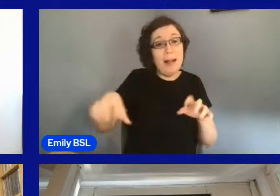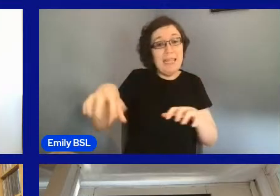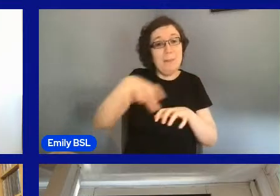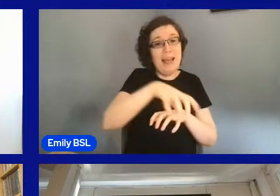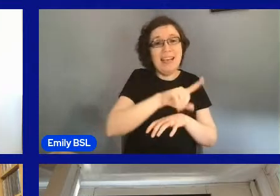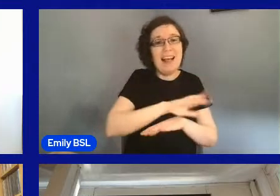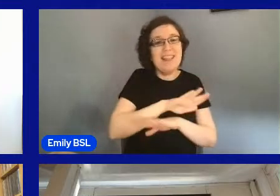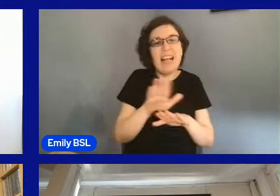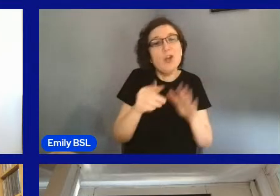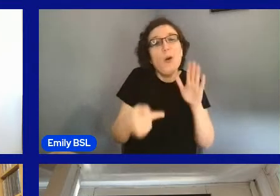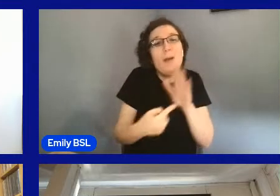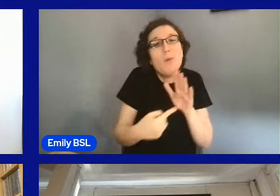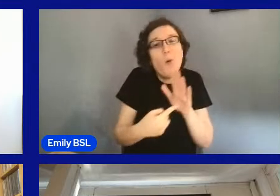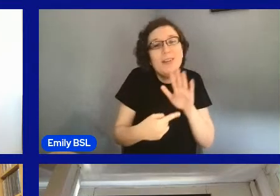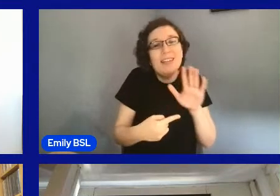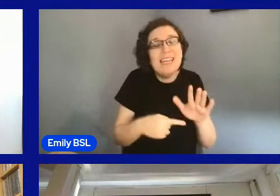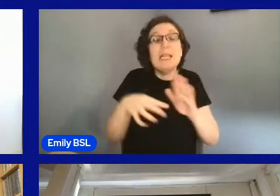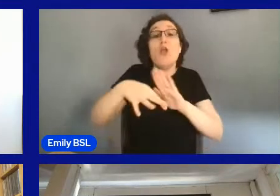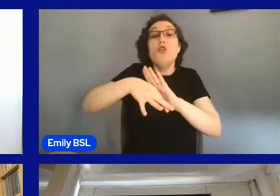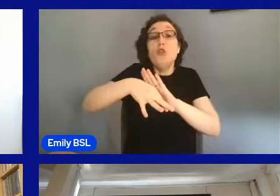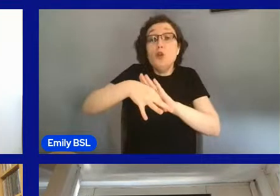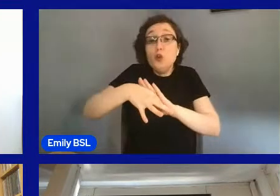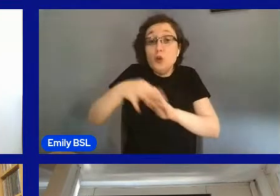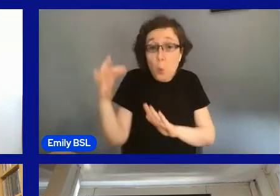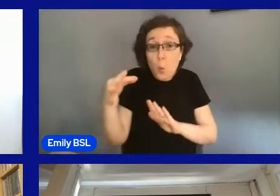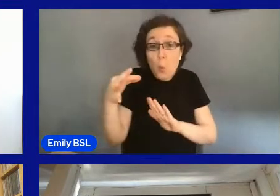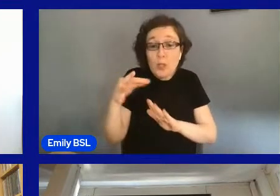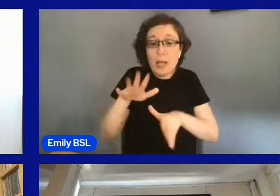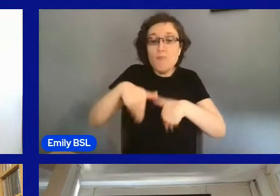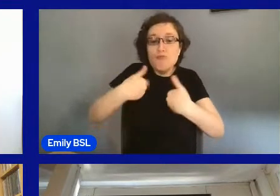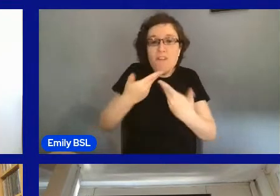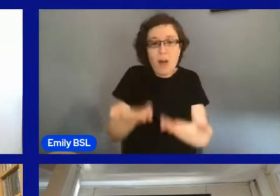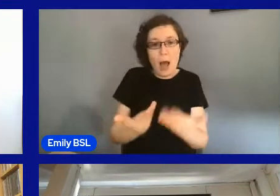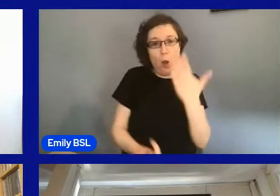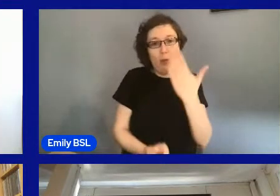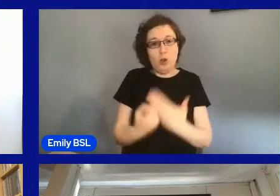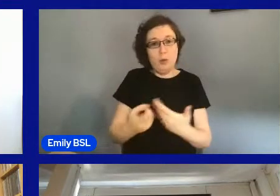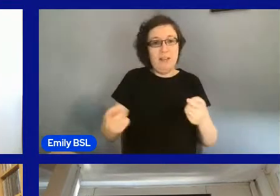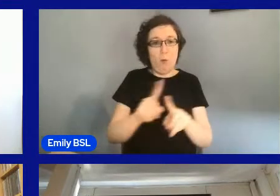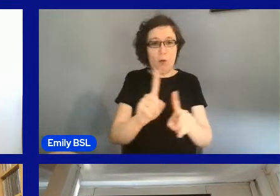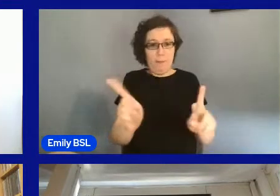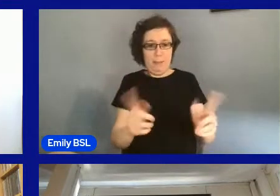Placemaking is almost not the important part. The important part is that the tools provide a